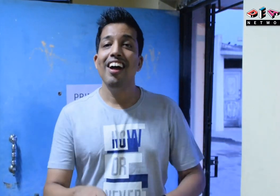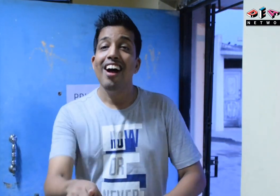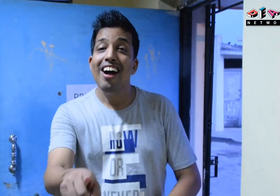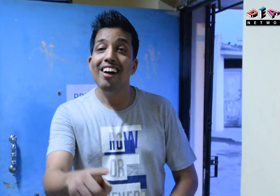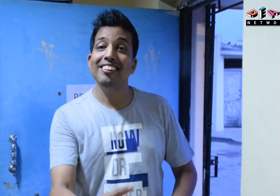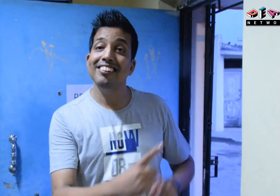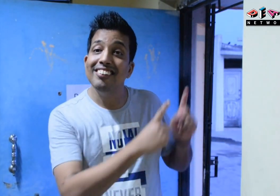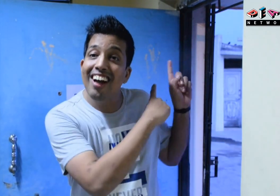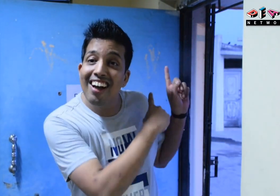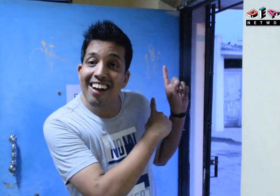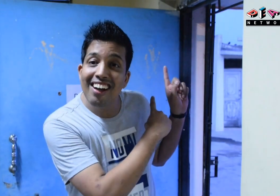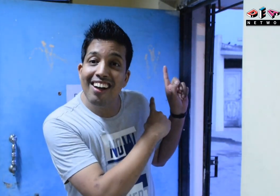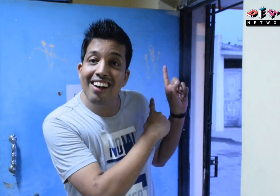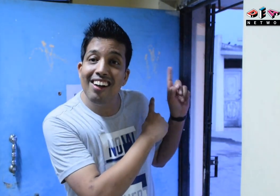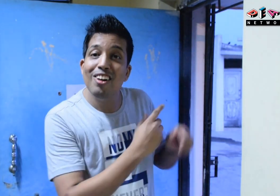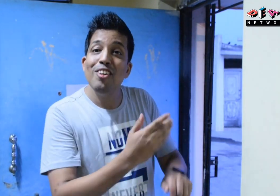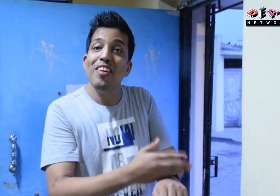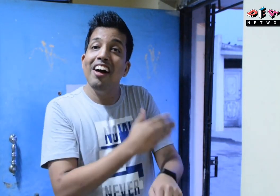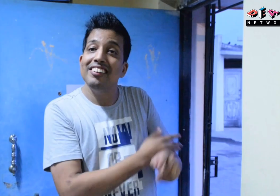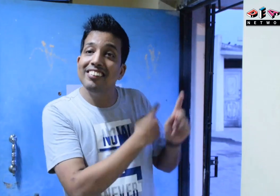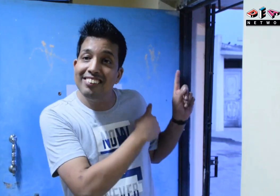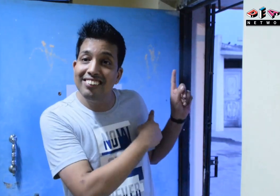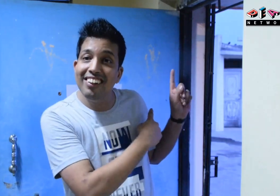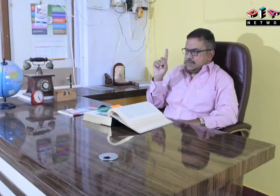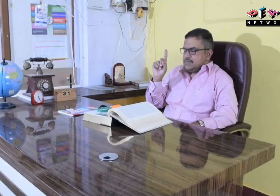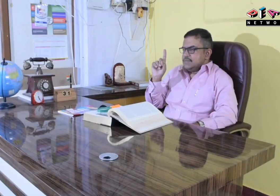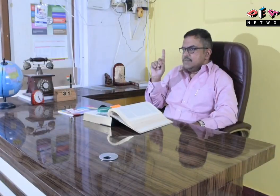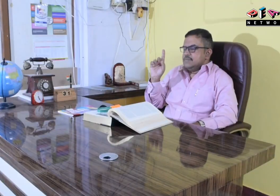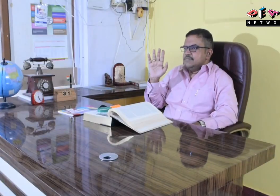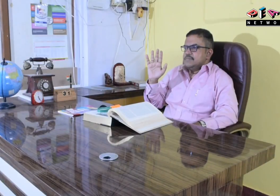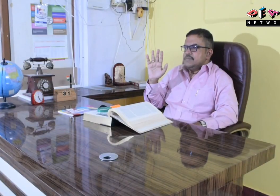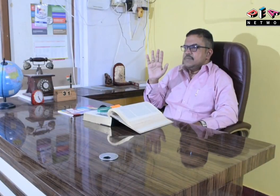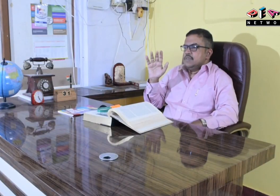Hi Sir Hold on...